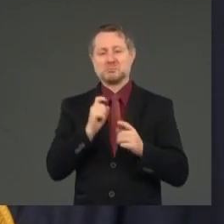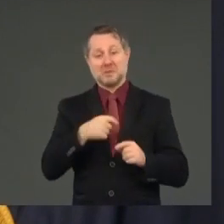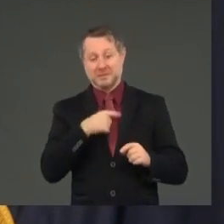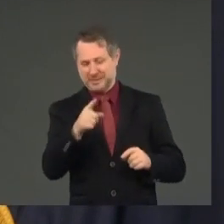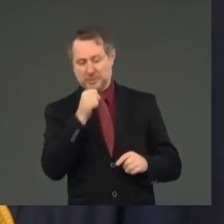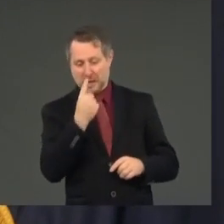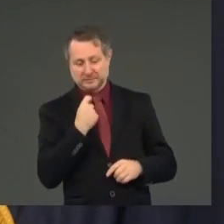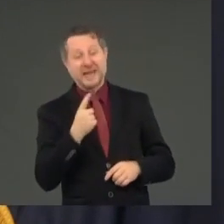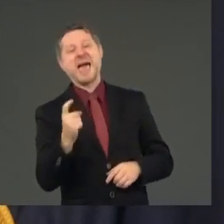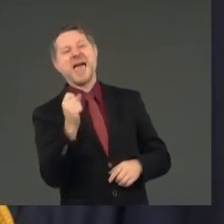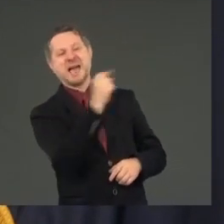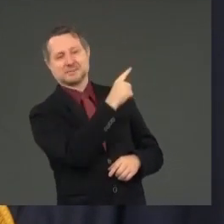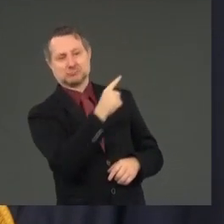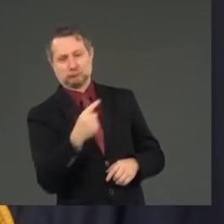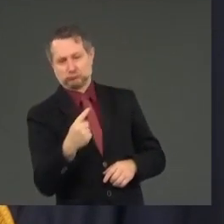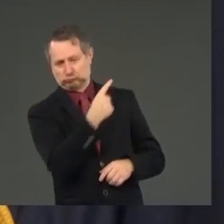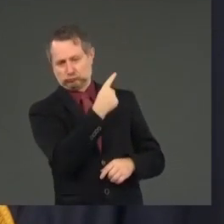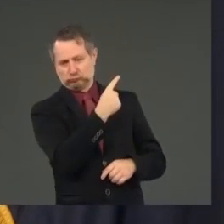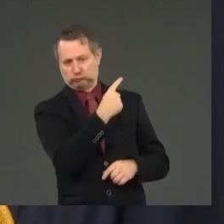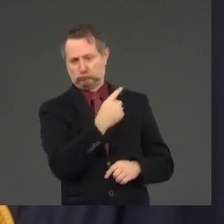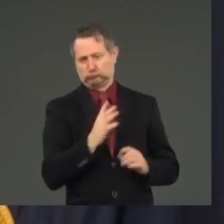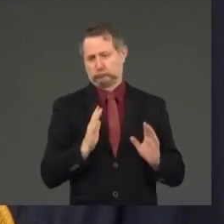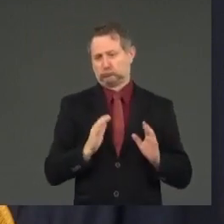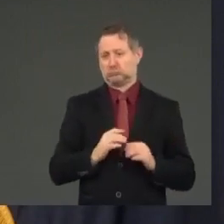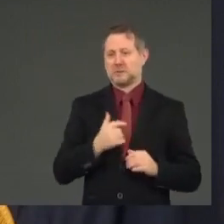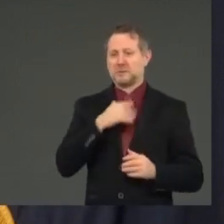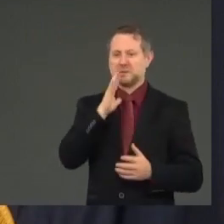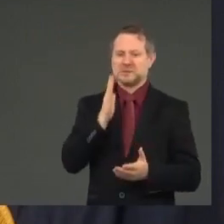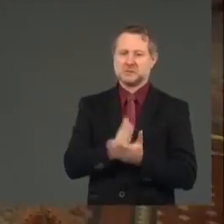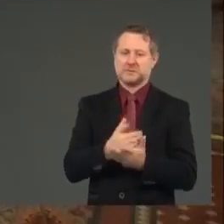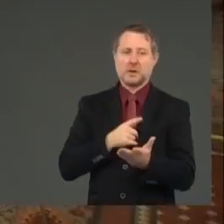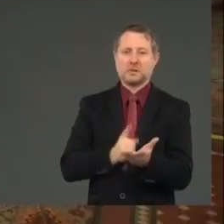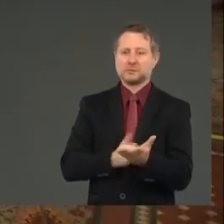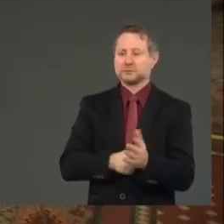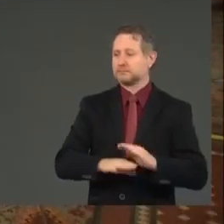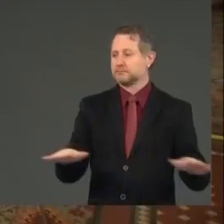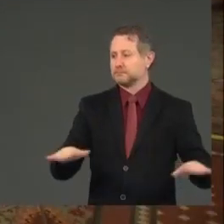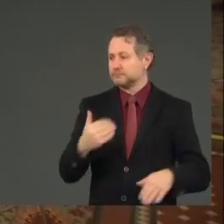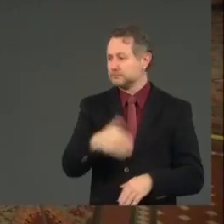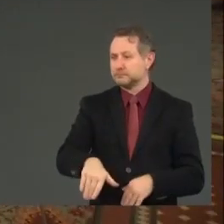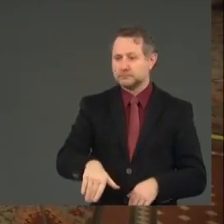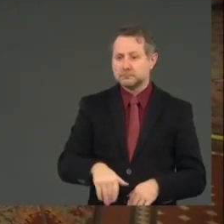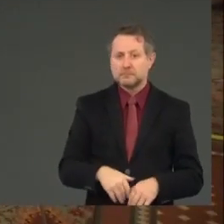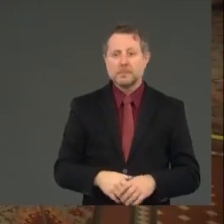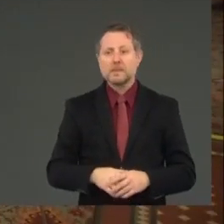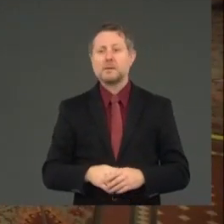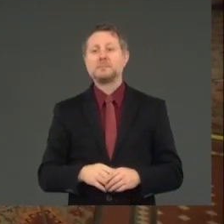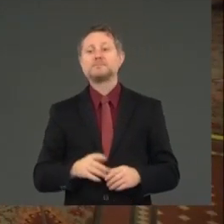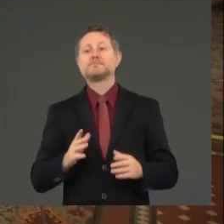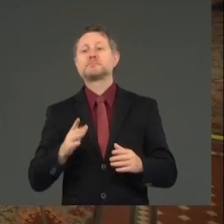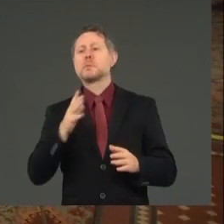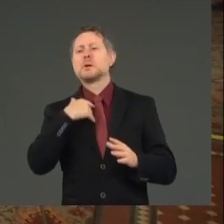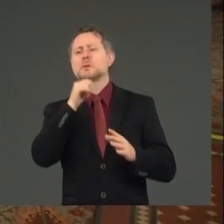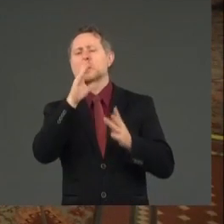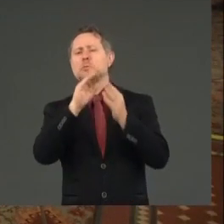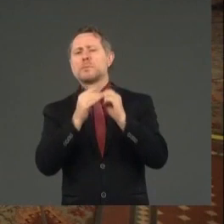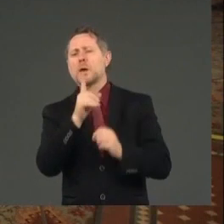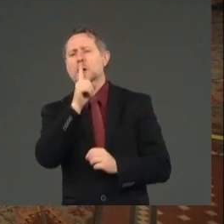PRESIDENT TRUMP'S CDC GUIDANCE. SO THEY SHOULD ASK PRESIDENT TRUMP.